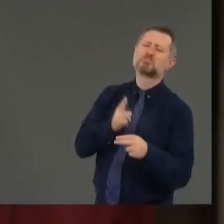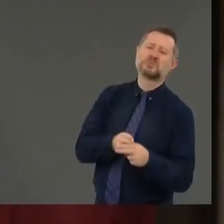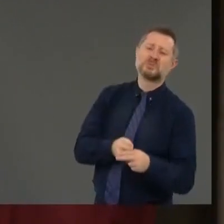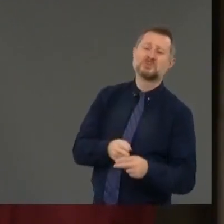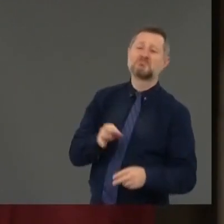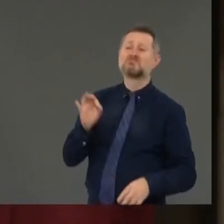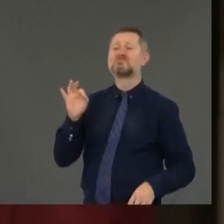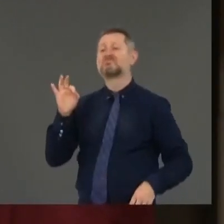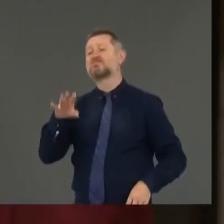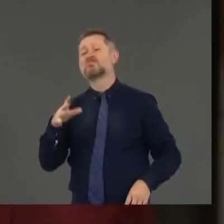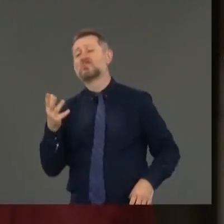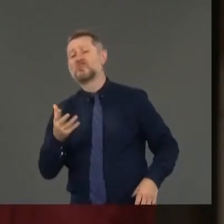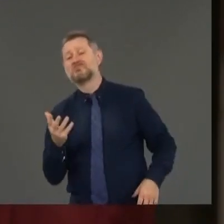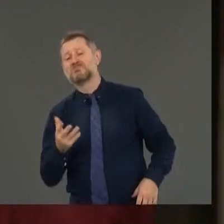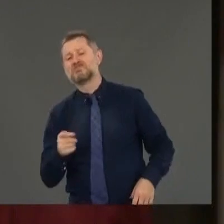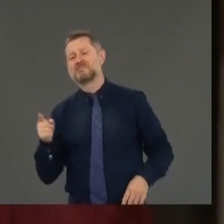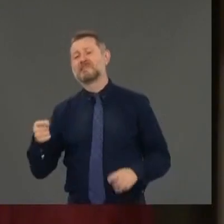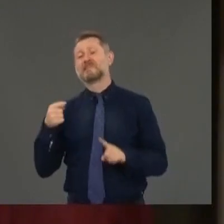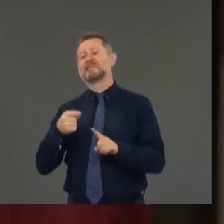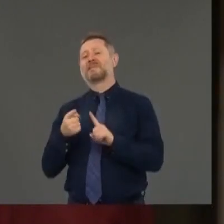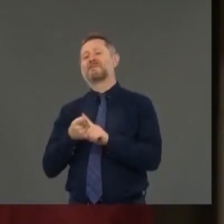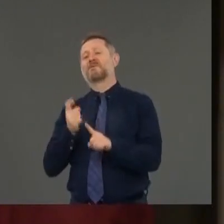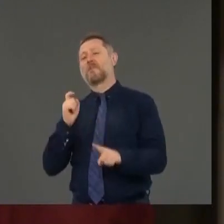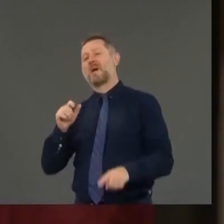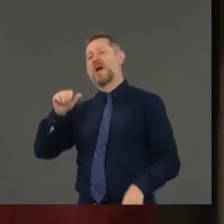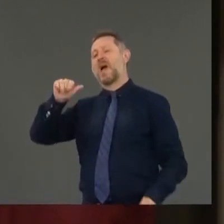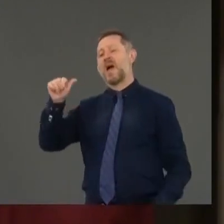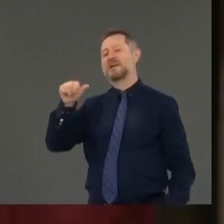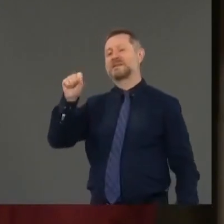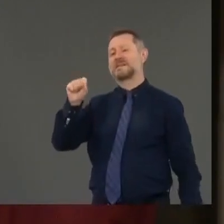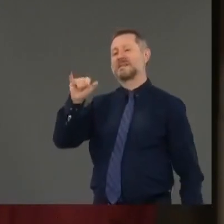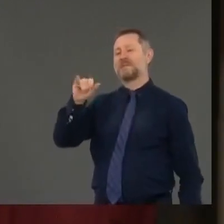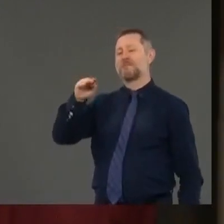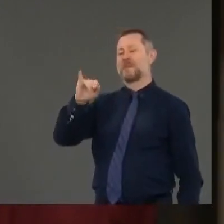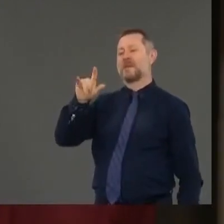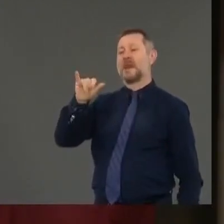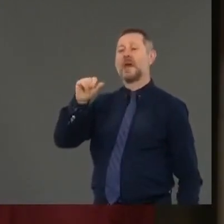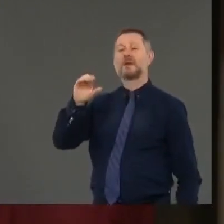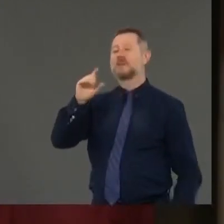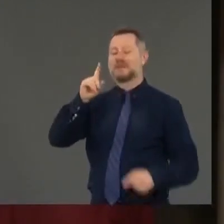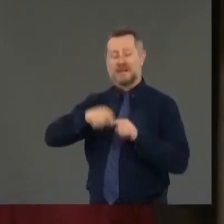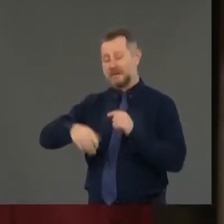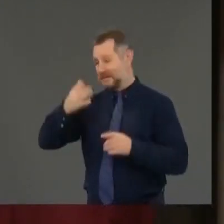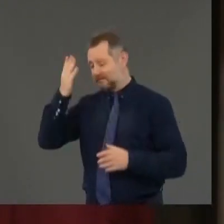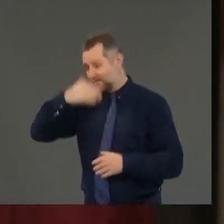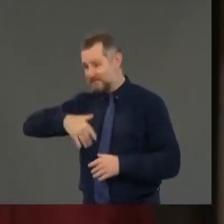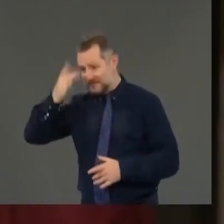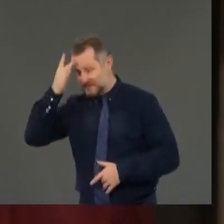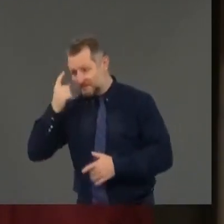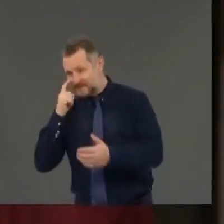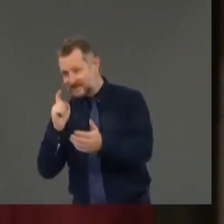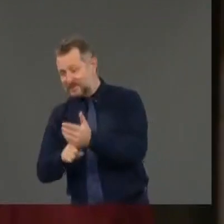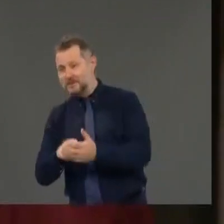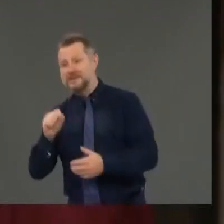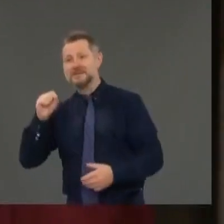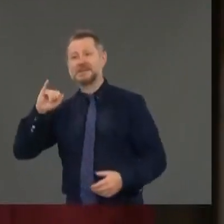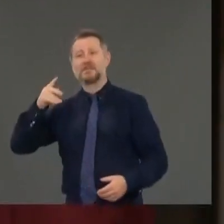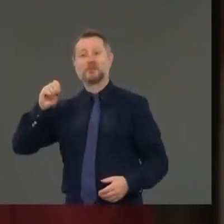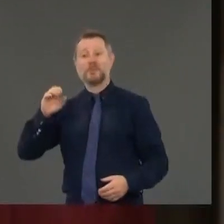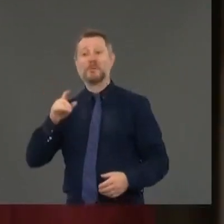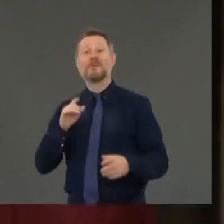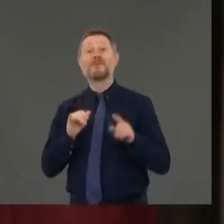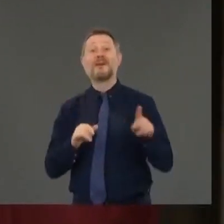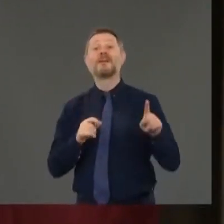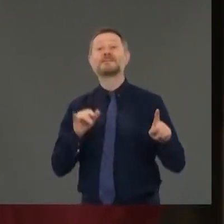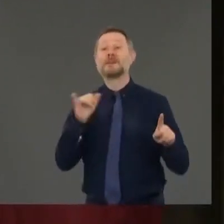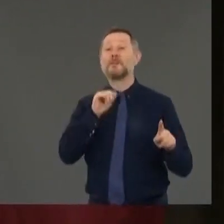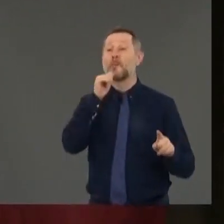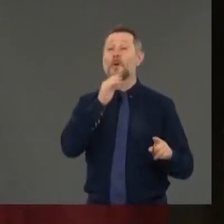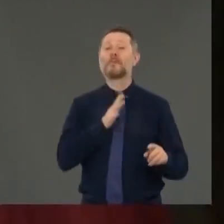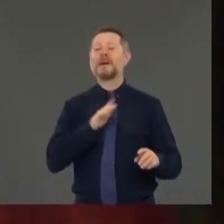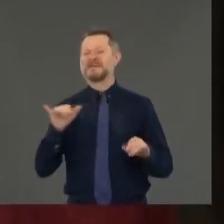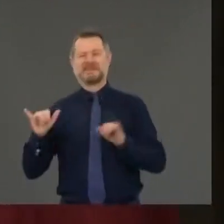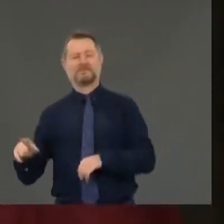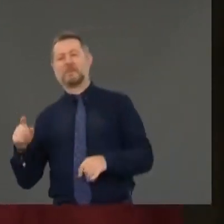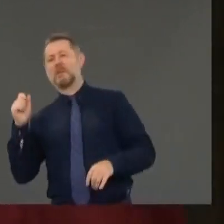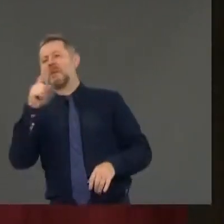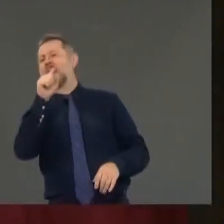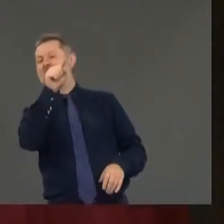HARVARD EXPERT WHO MENTIONED